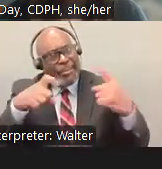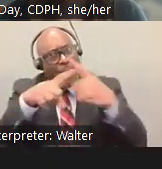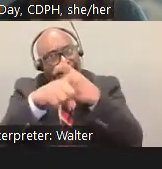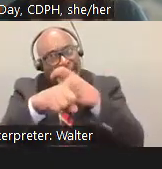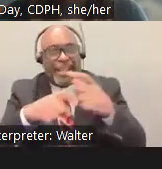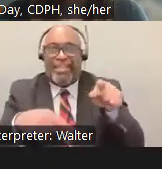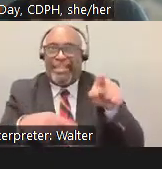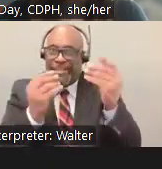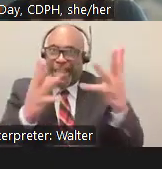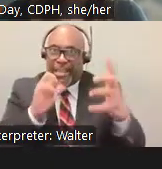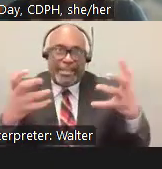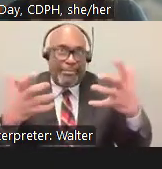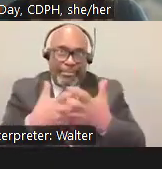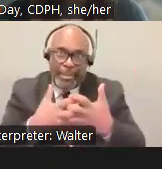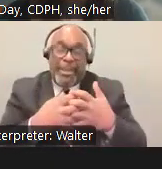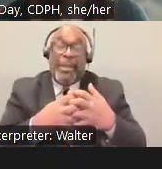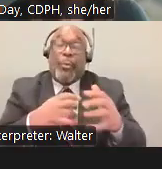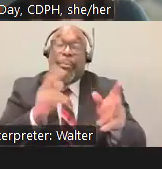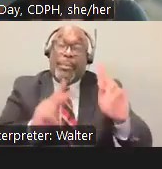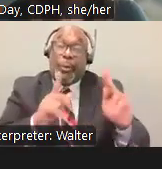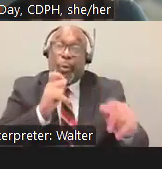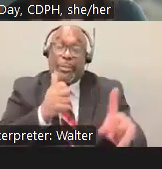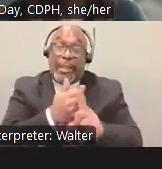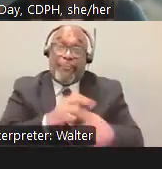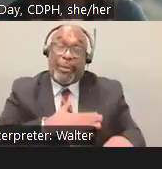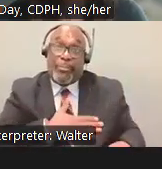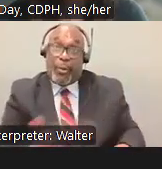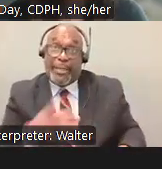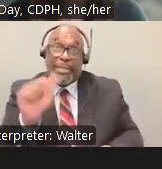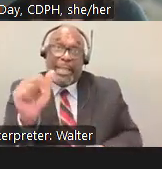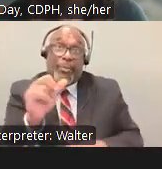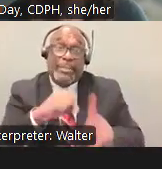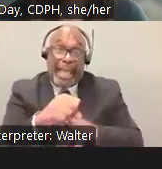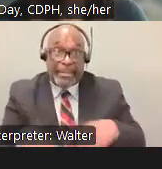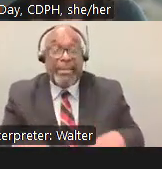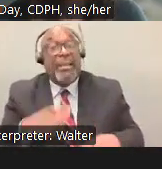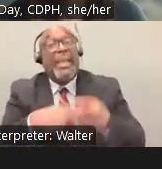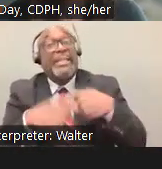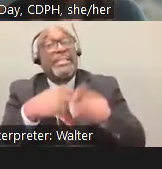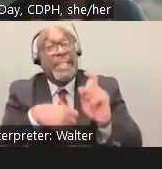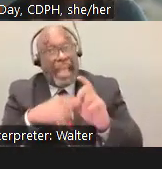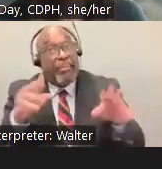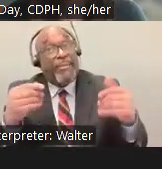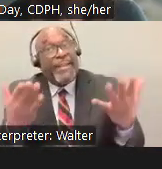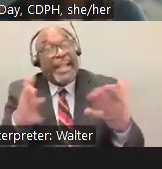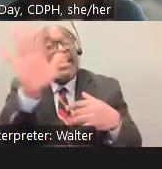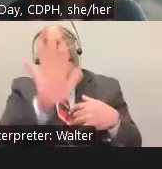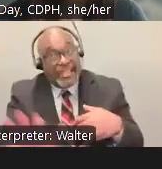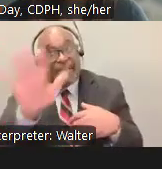13:21:56 align with those who would have 13:21:58 self-reported a disabled status. 13:22:00 Instead, it provides an 13:22:02 estimate of the percentages of